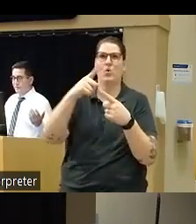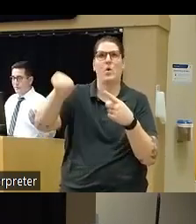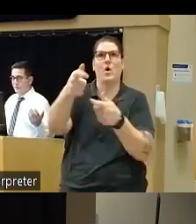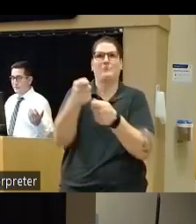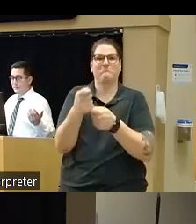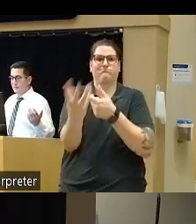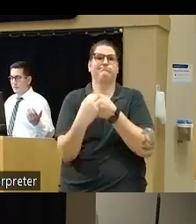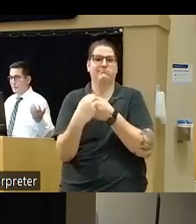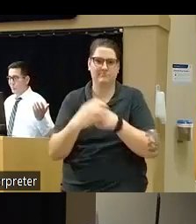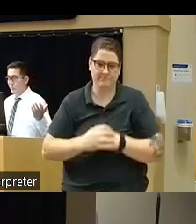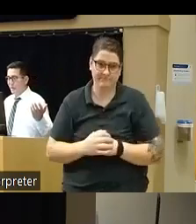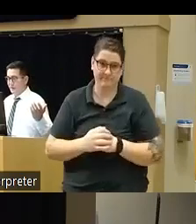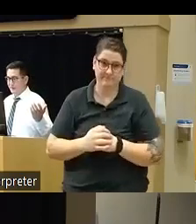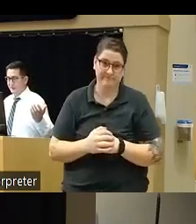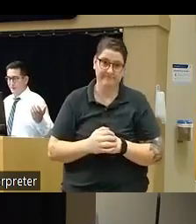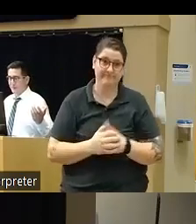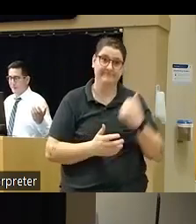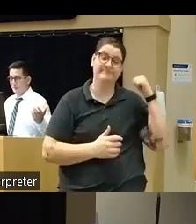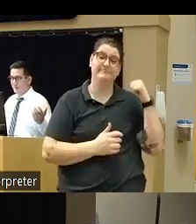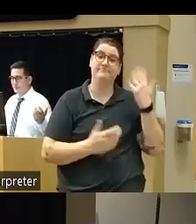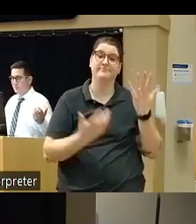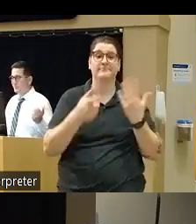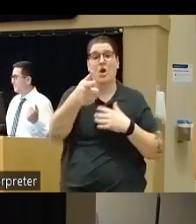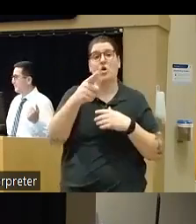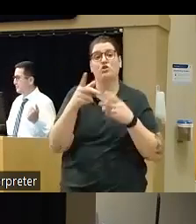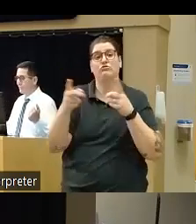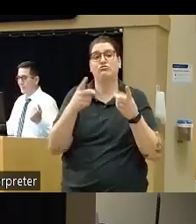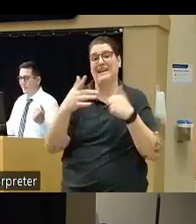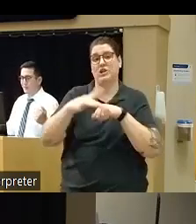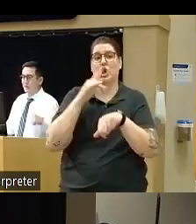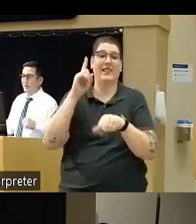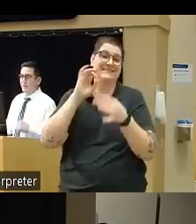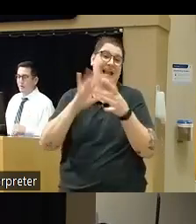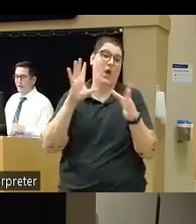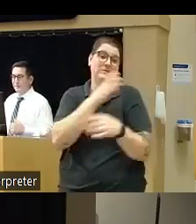early psychosis Clinic I don't know who that is maybe a person speaking to you right now and we're